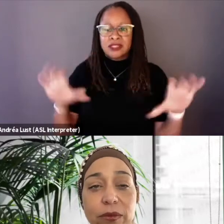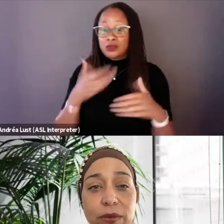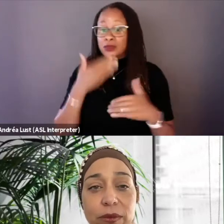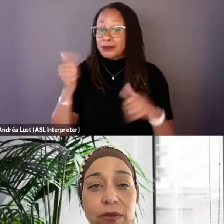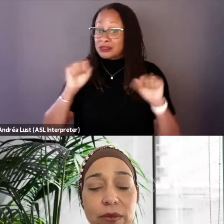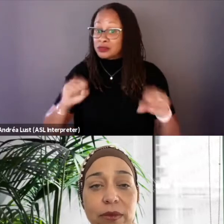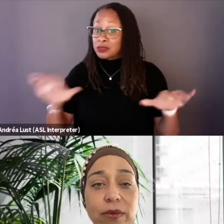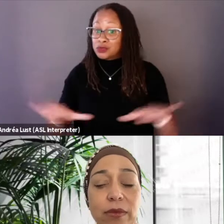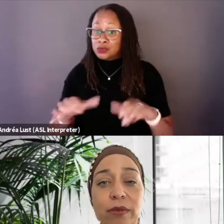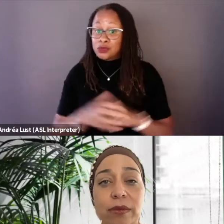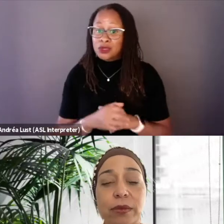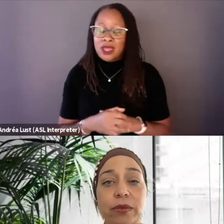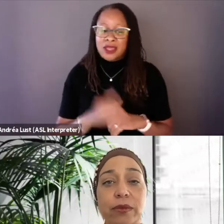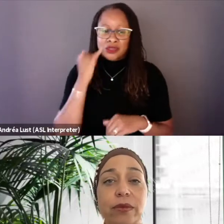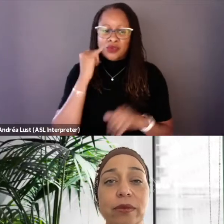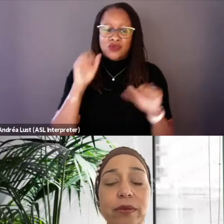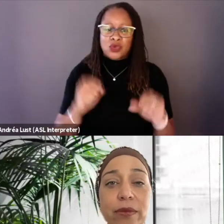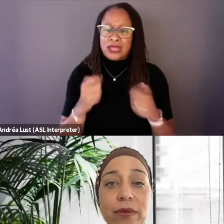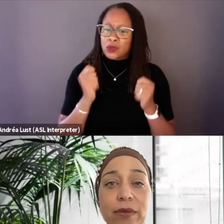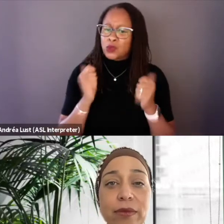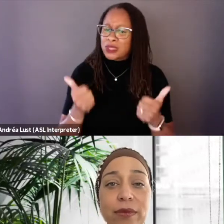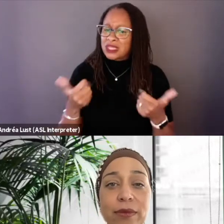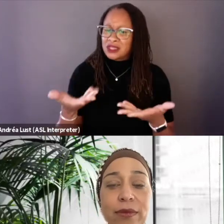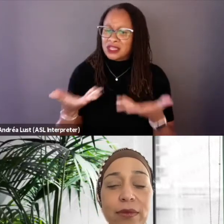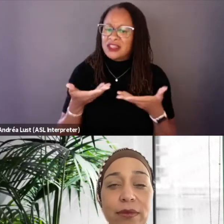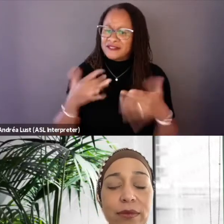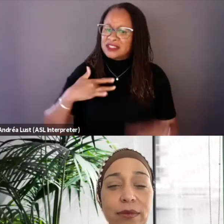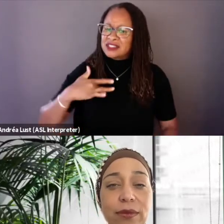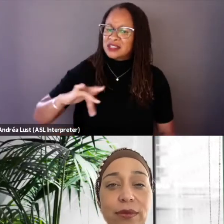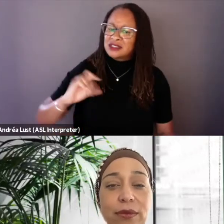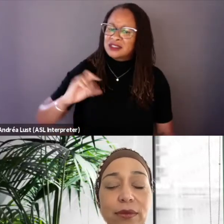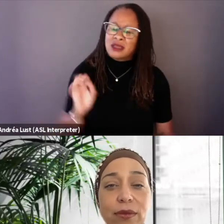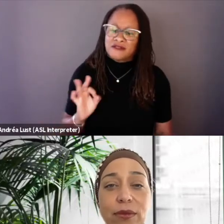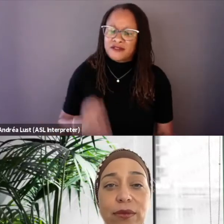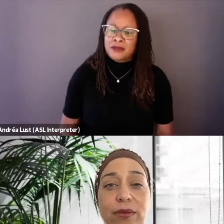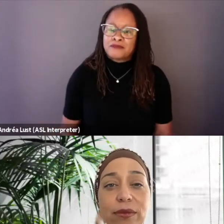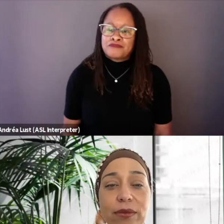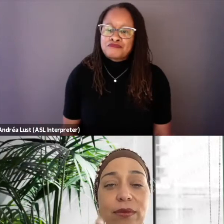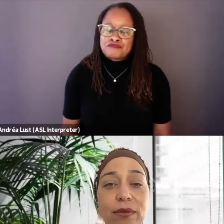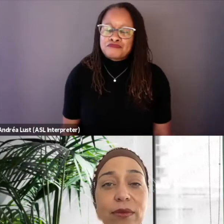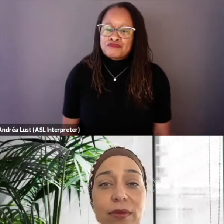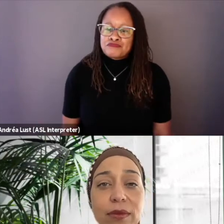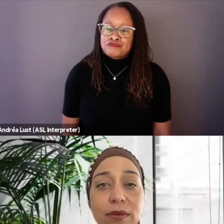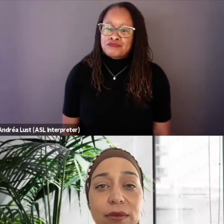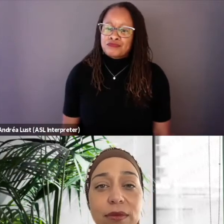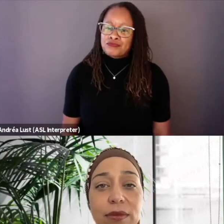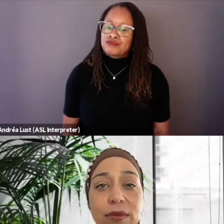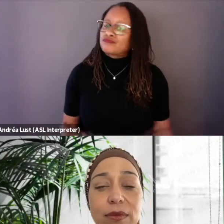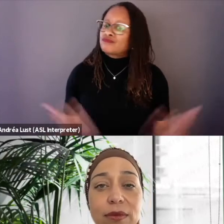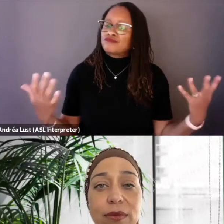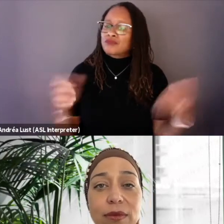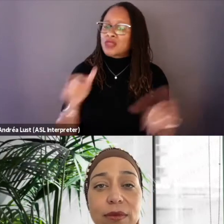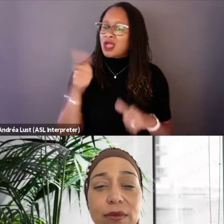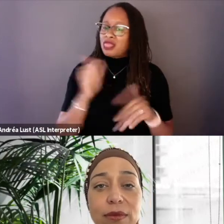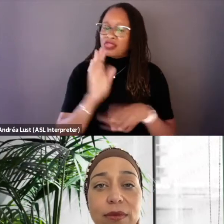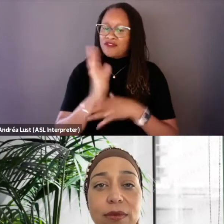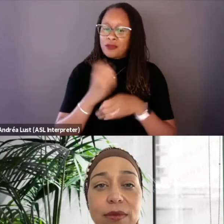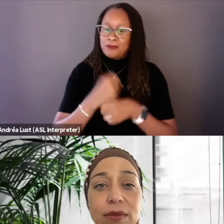So if you could just quickly give a sense of, you know, what you would tell filmmakers that are trying to do this kind of work